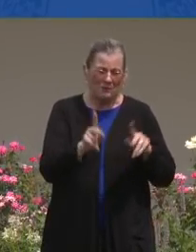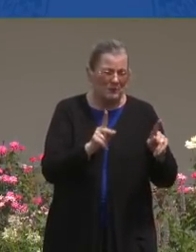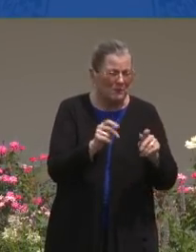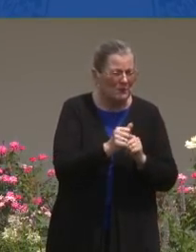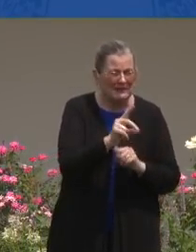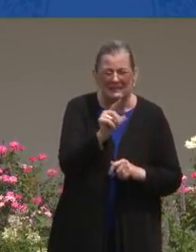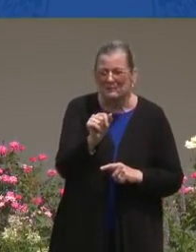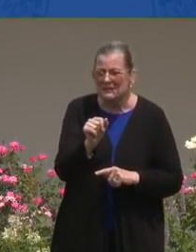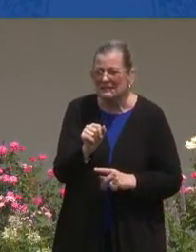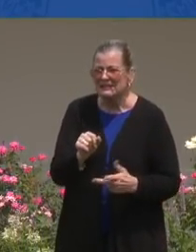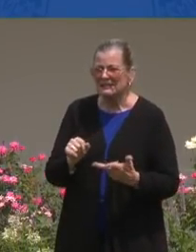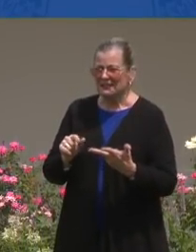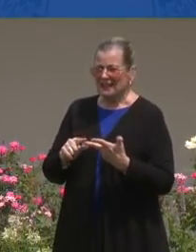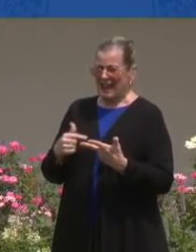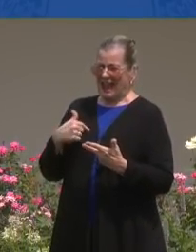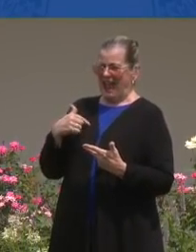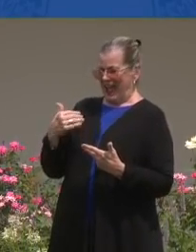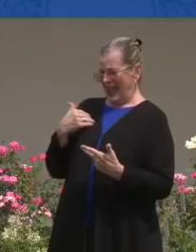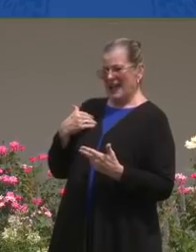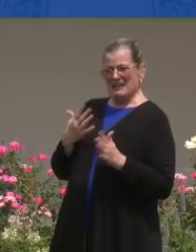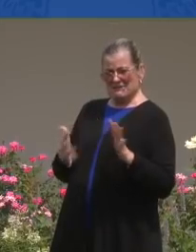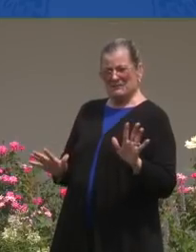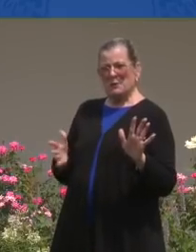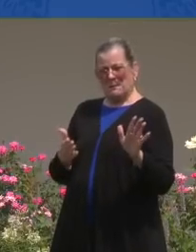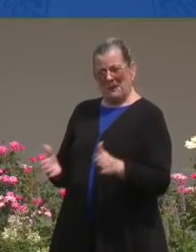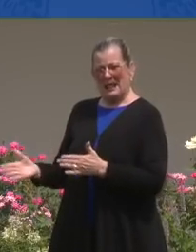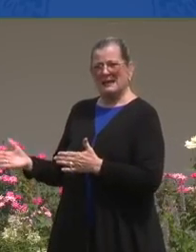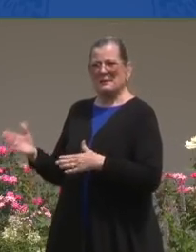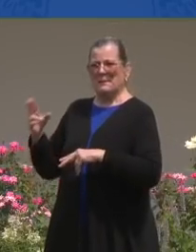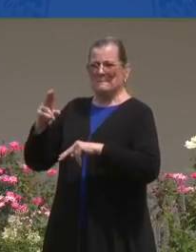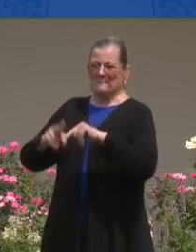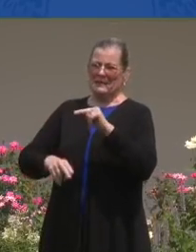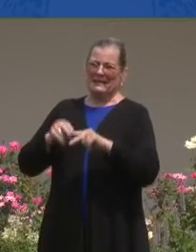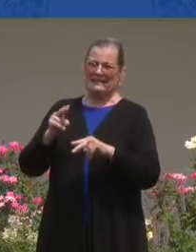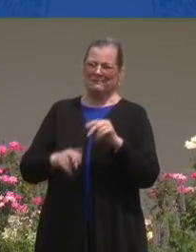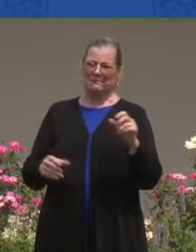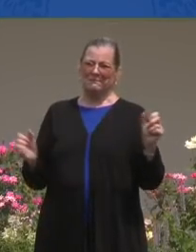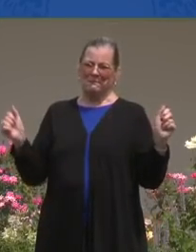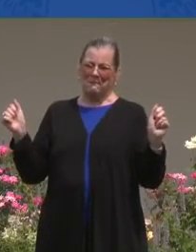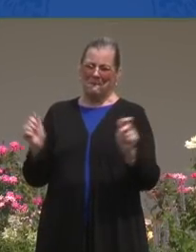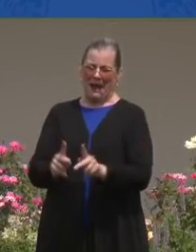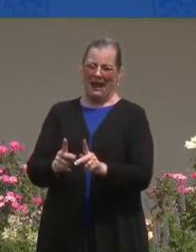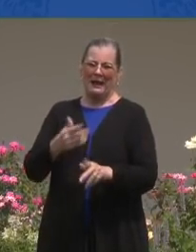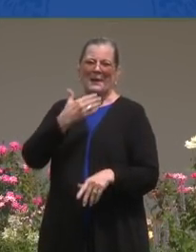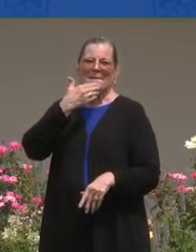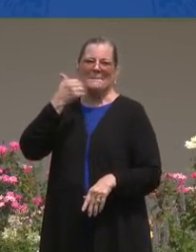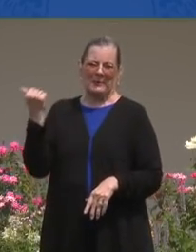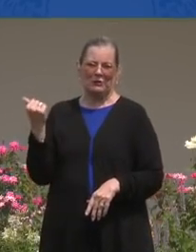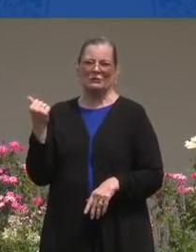it was already mentioned we proposed $400 billion to expand access to home and community based care.